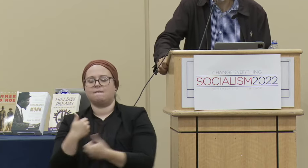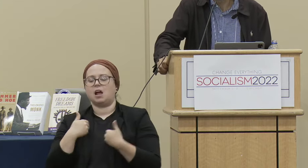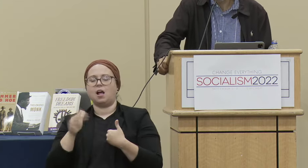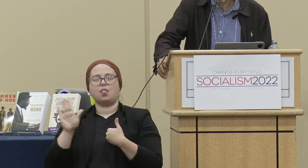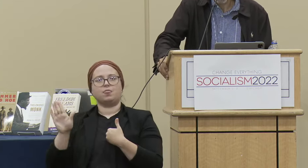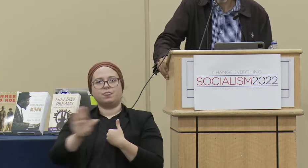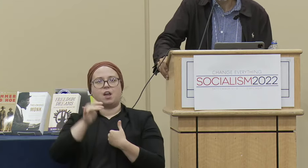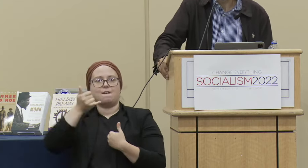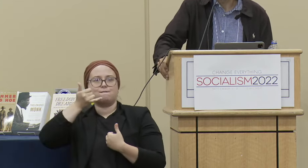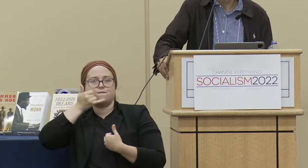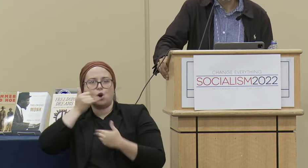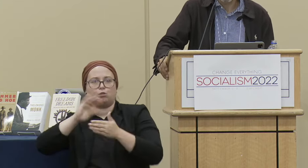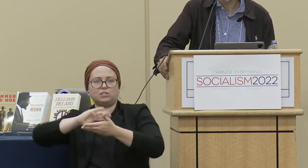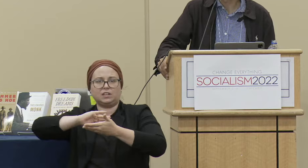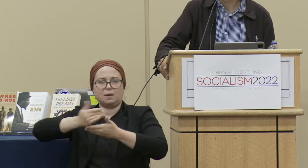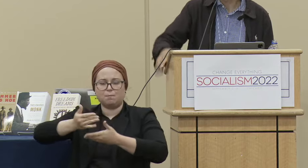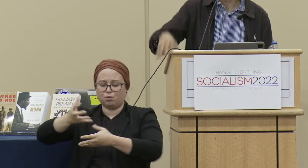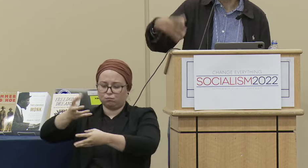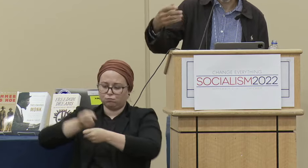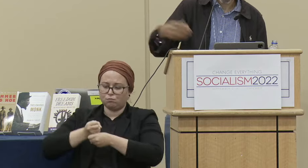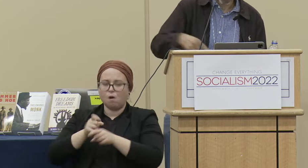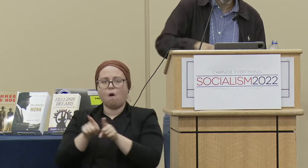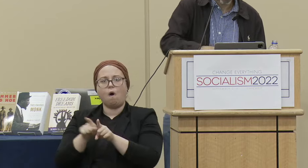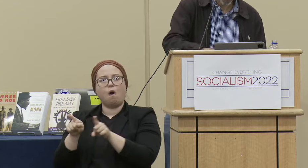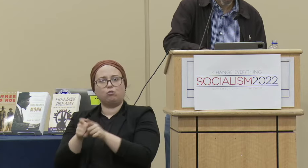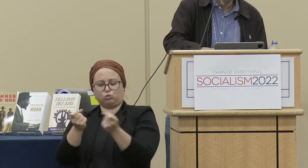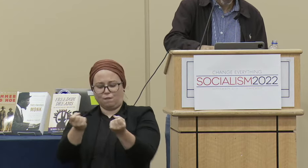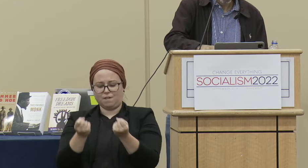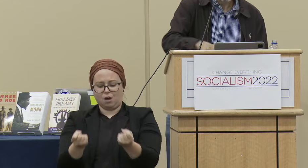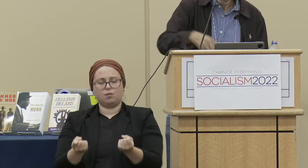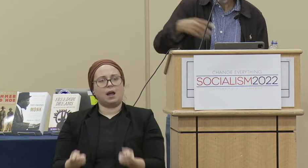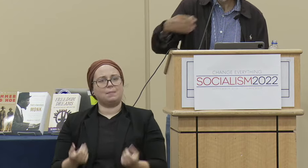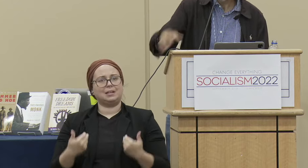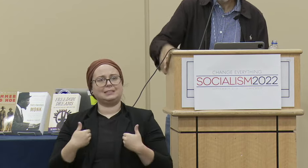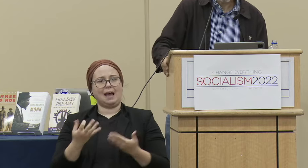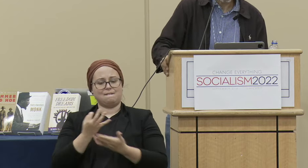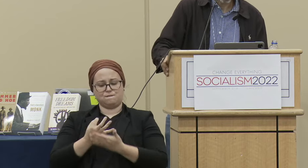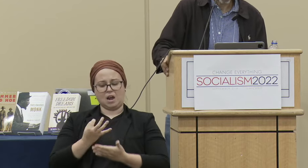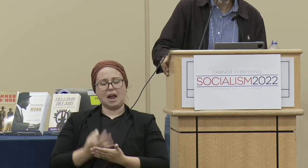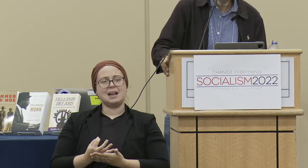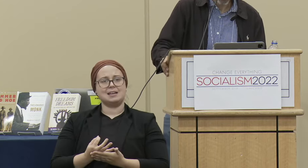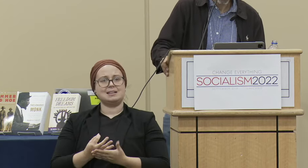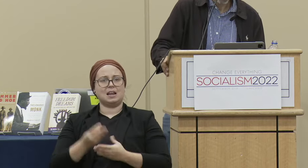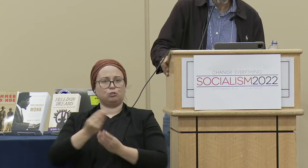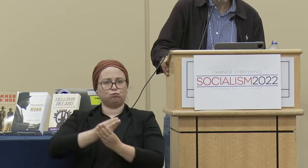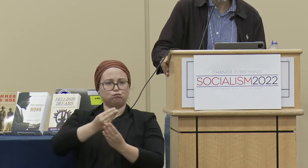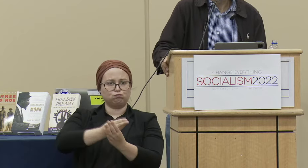grenades, assault rifles, drones, they were detained, put in handcuffs, had computers seized , as well as file